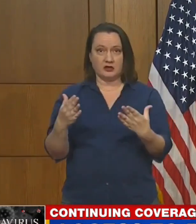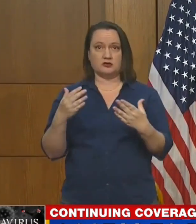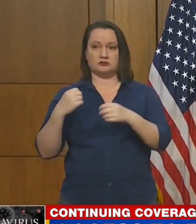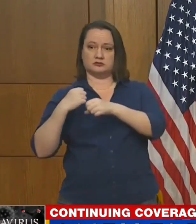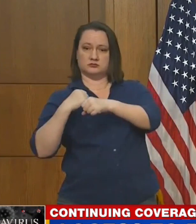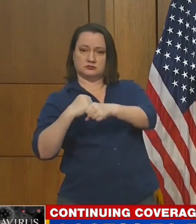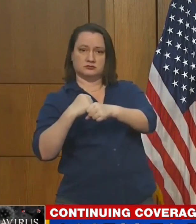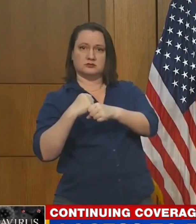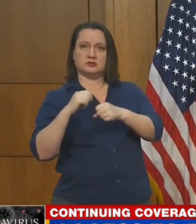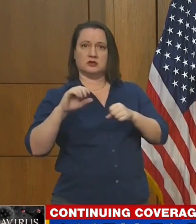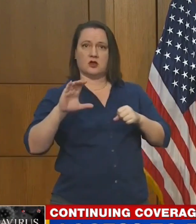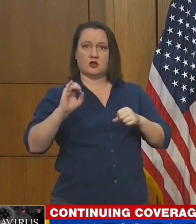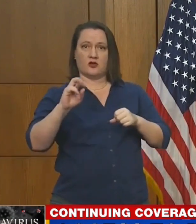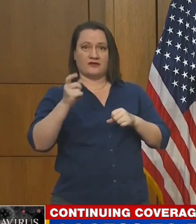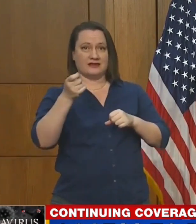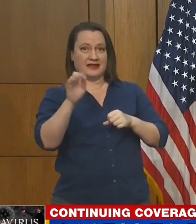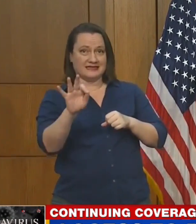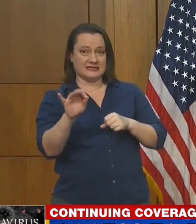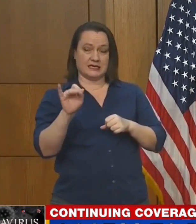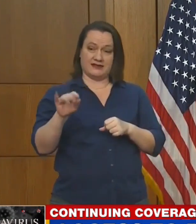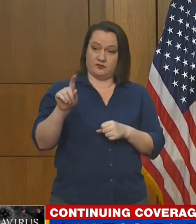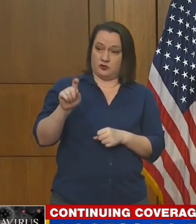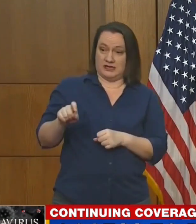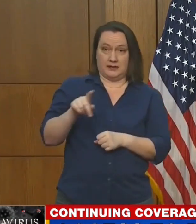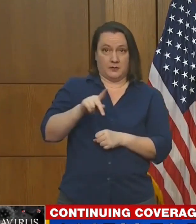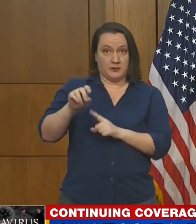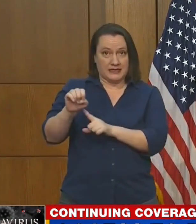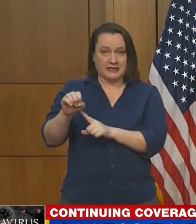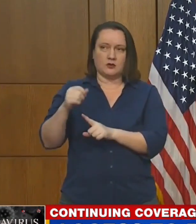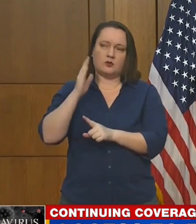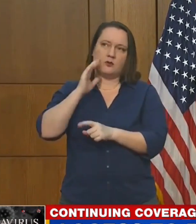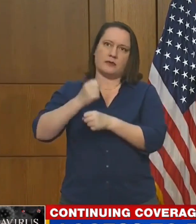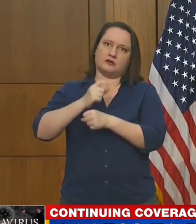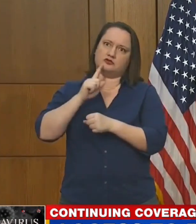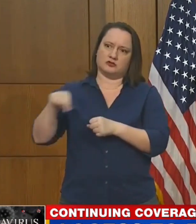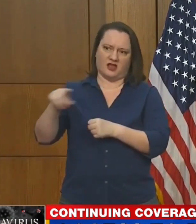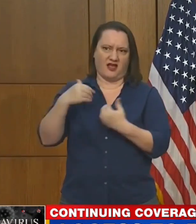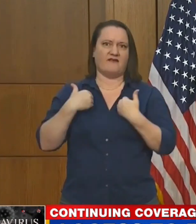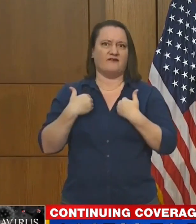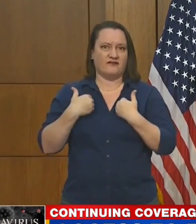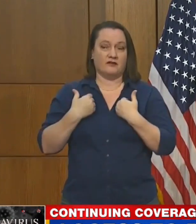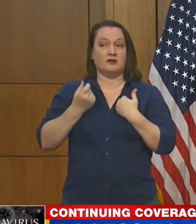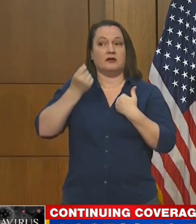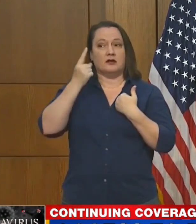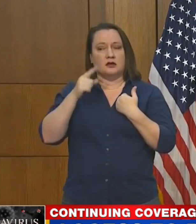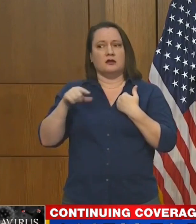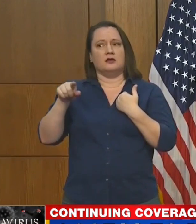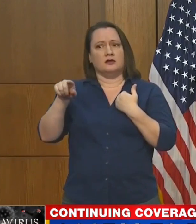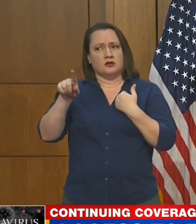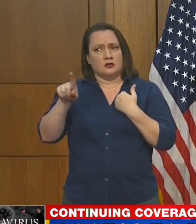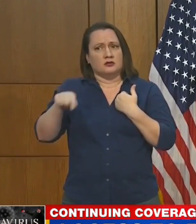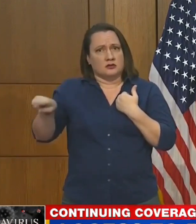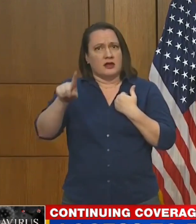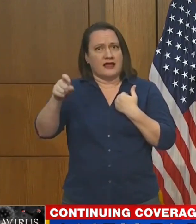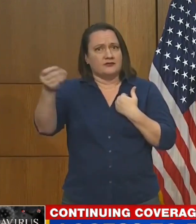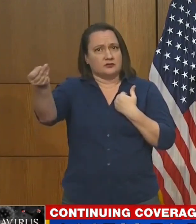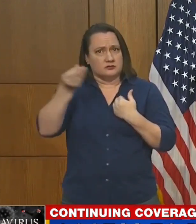IF HEALTH CARE PROVIDERS WORKING TO FIGHT THE COVID NINETEEN PANDEMIC NEED PPE WE